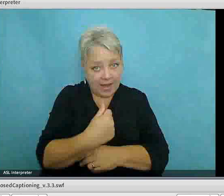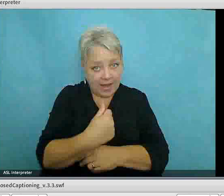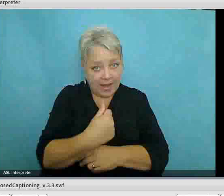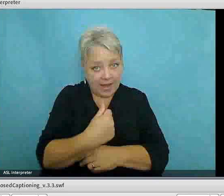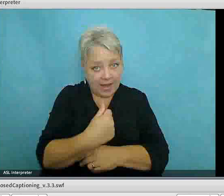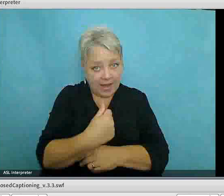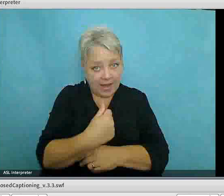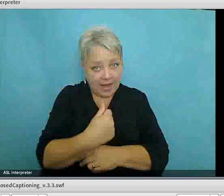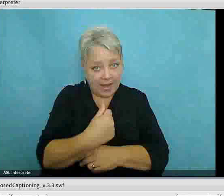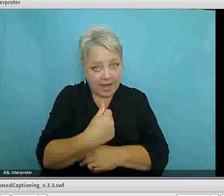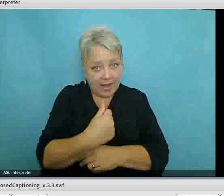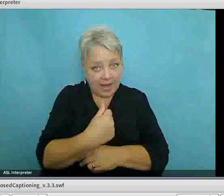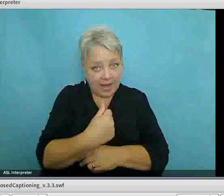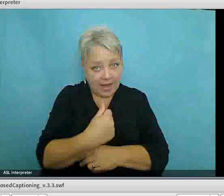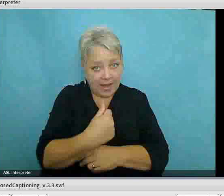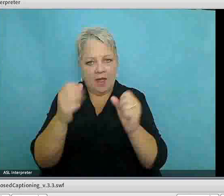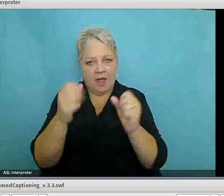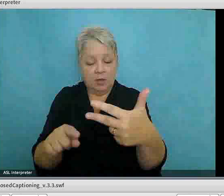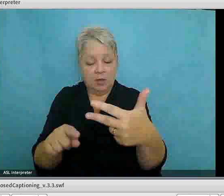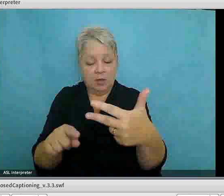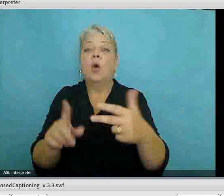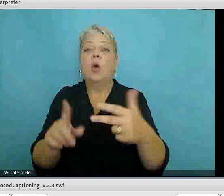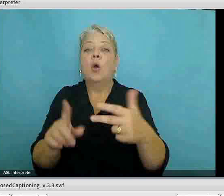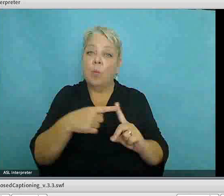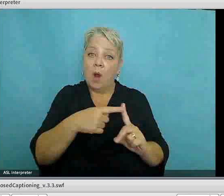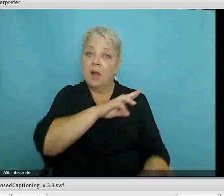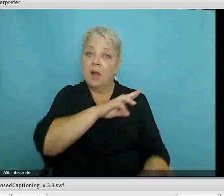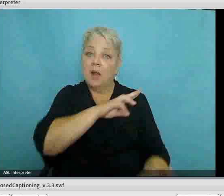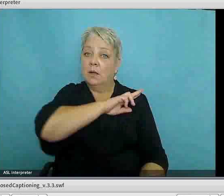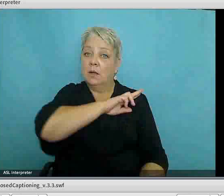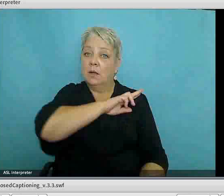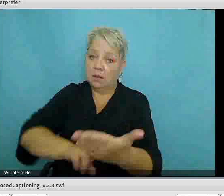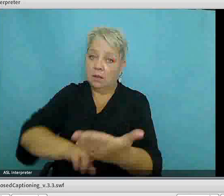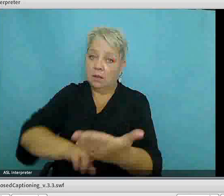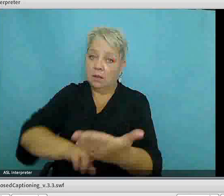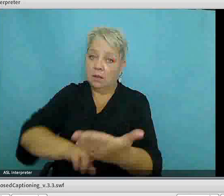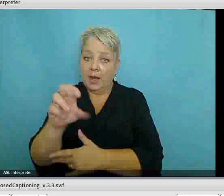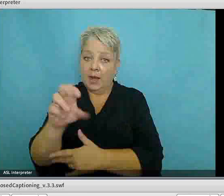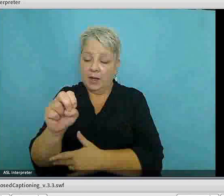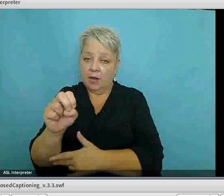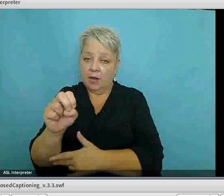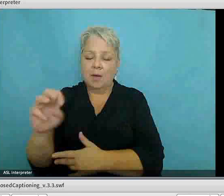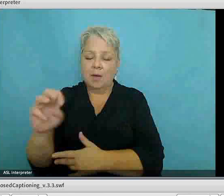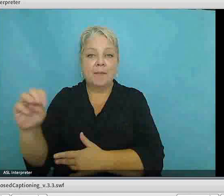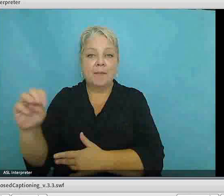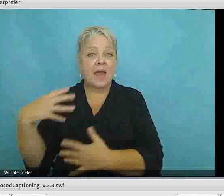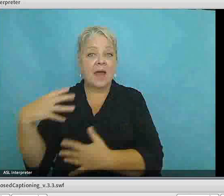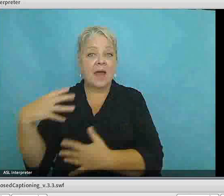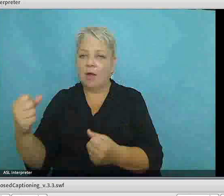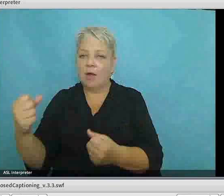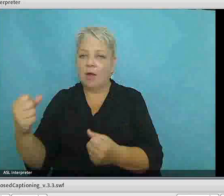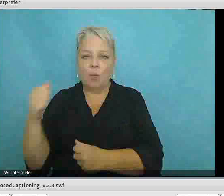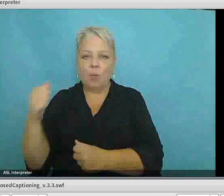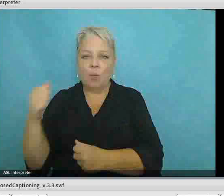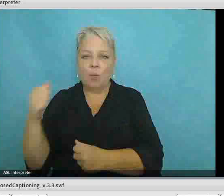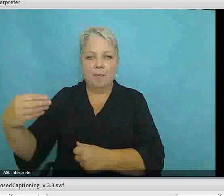that person, and Medicare will not make fee-for-service payments with very few exceptions, hospice